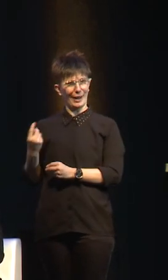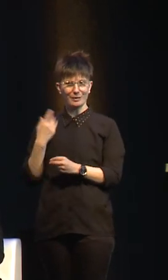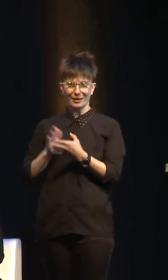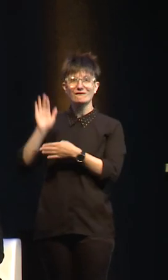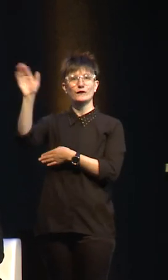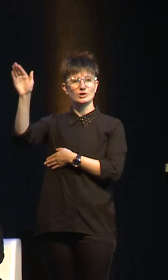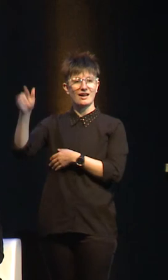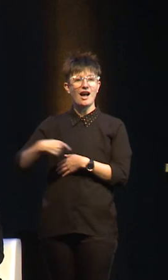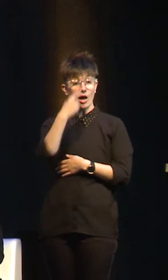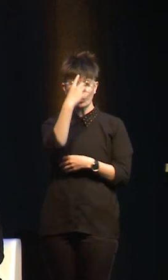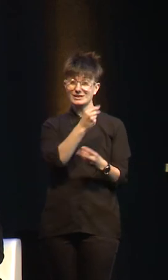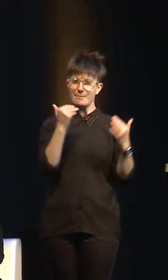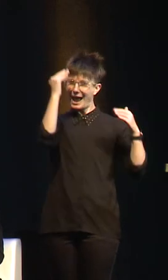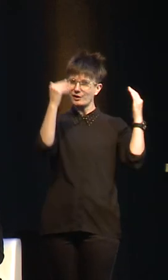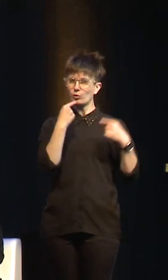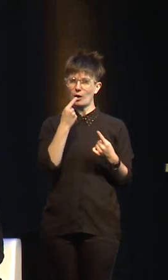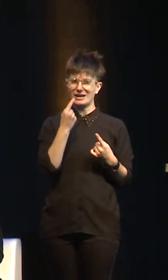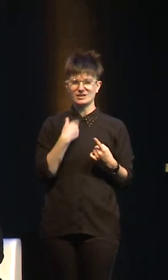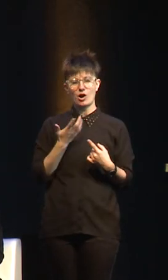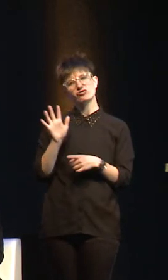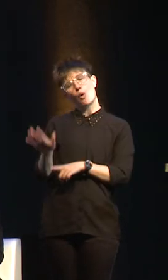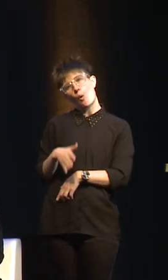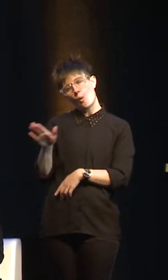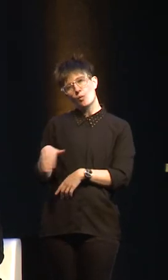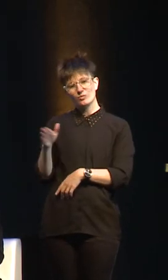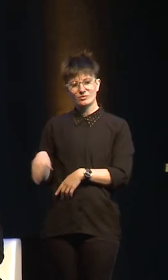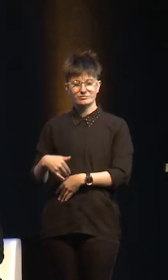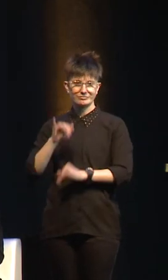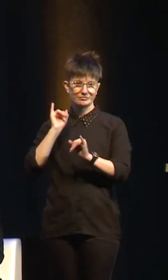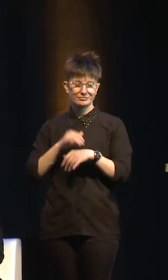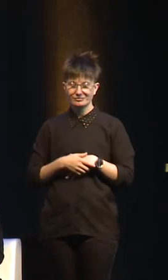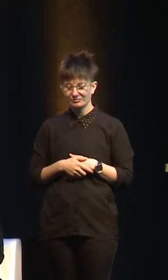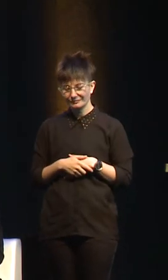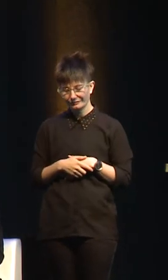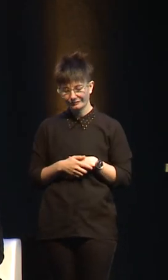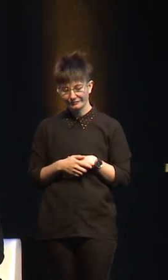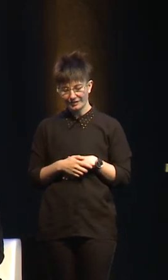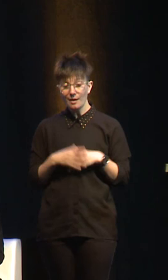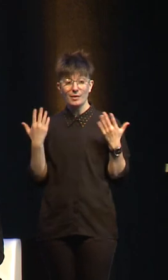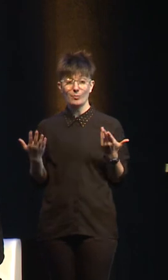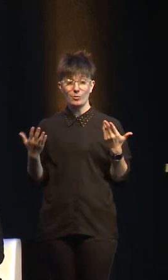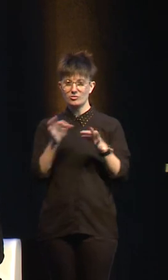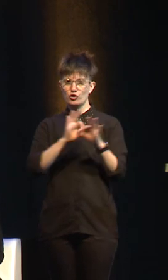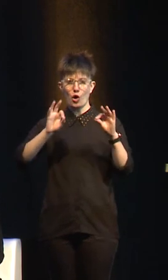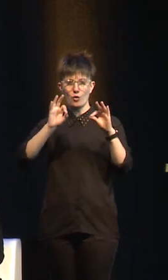really condescending. But there's no, there's currently no formal structure for young people